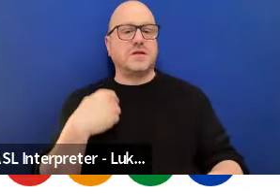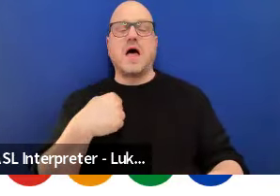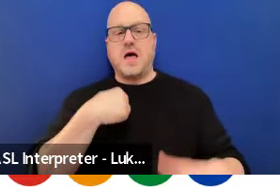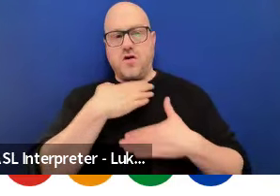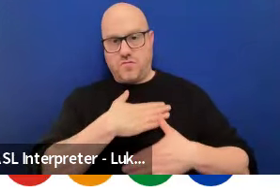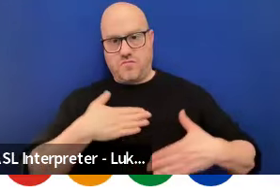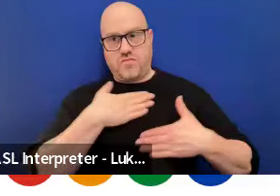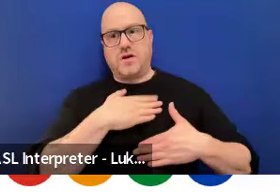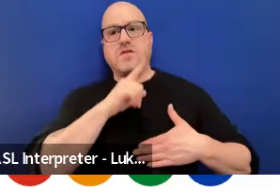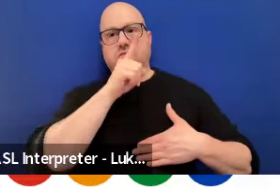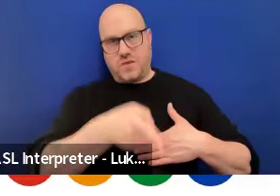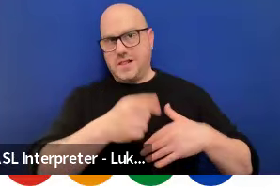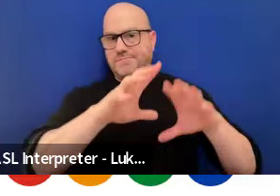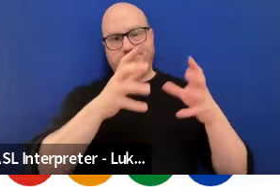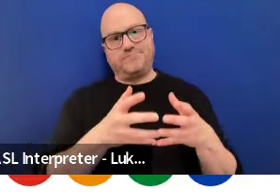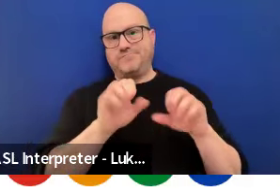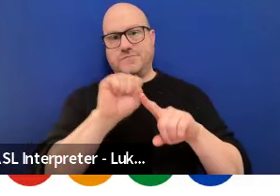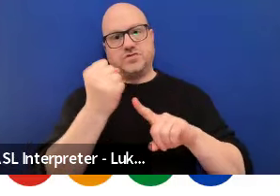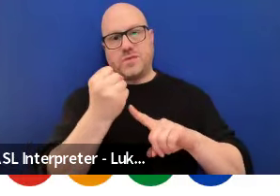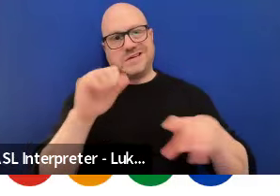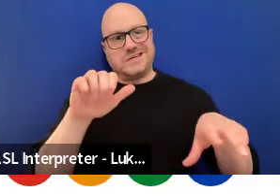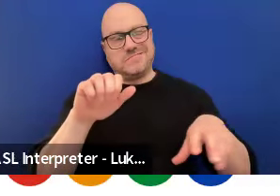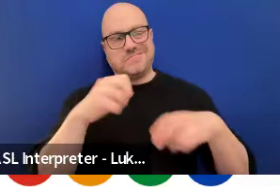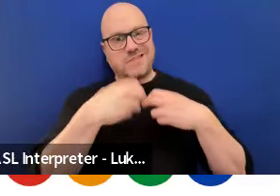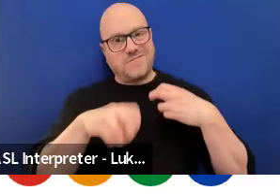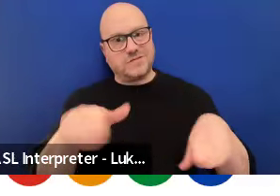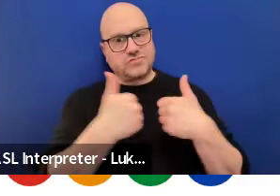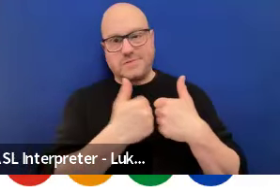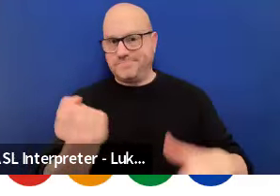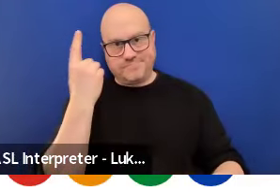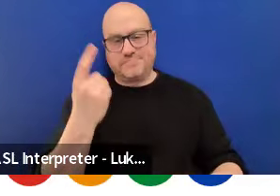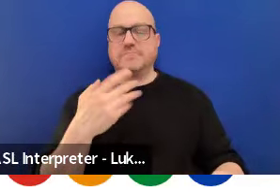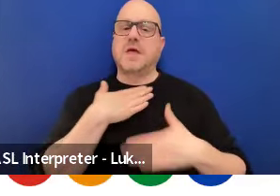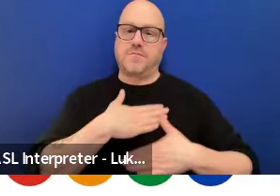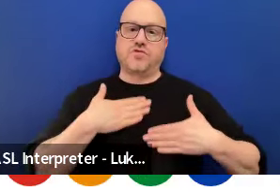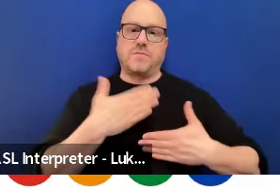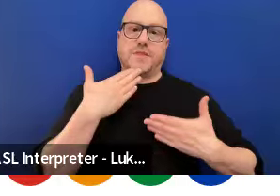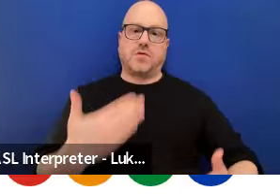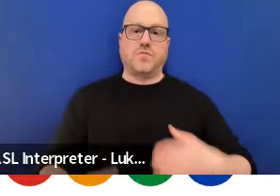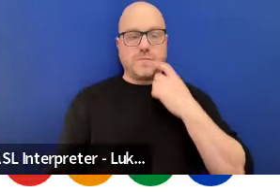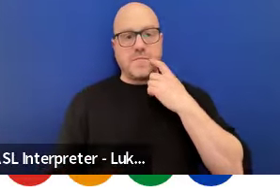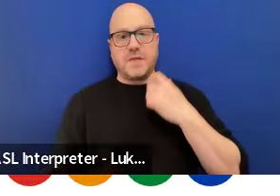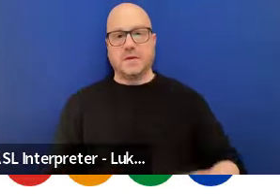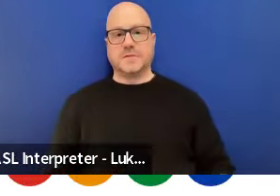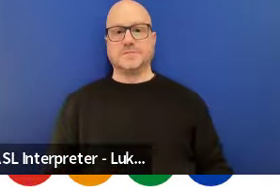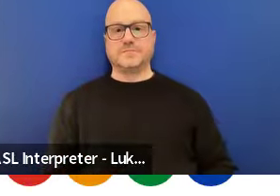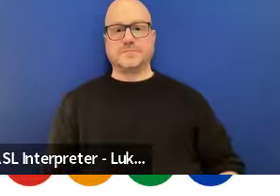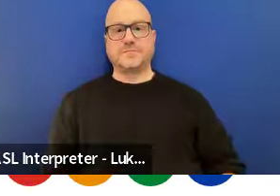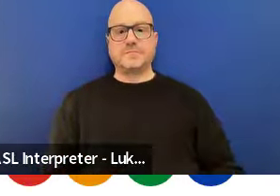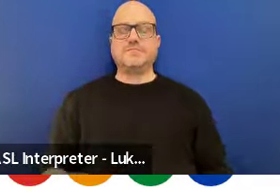STOP-GAP FOR ANY TIP OF RISK. I DO APPRECIATE THAT, AND I RESPECT THE TOTALITY OF THE SITUATION.